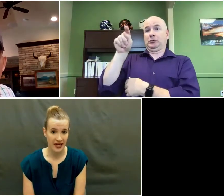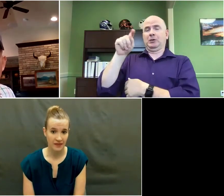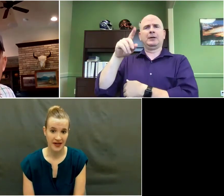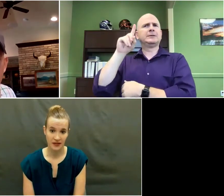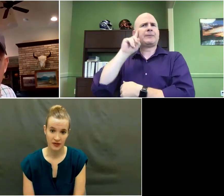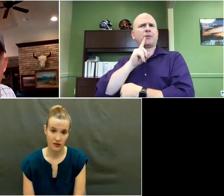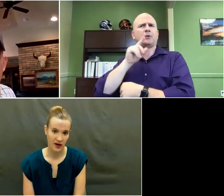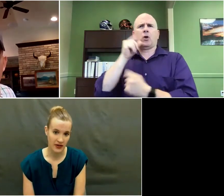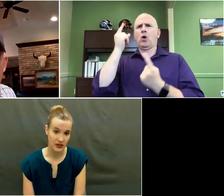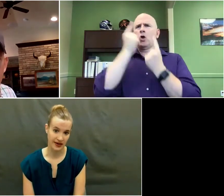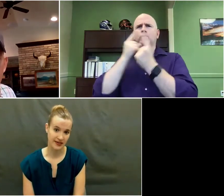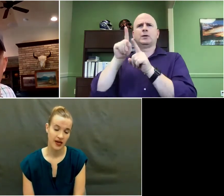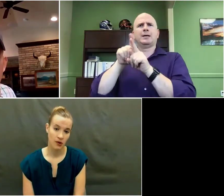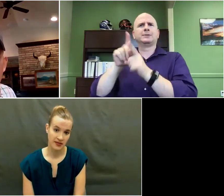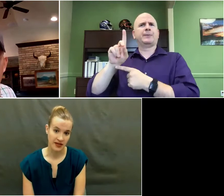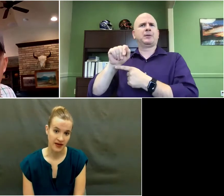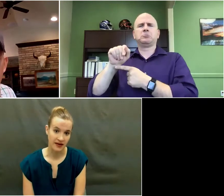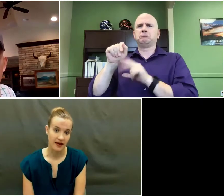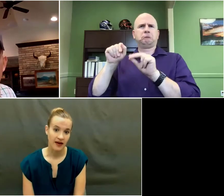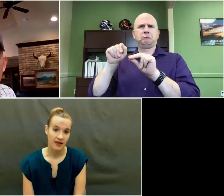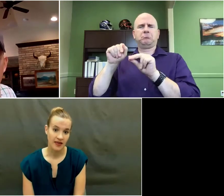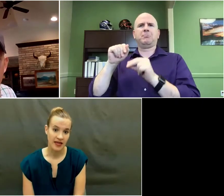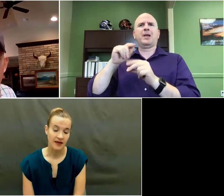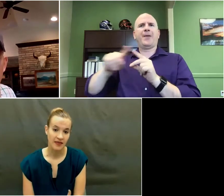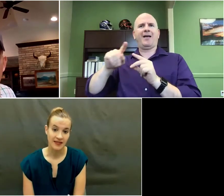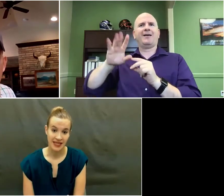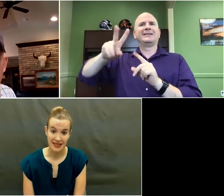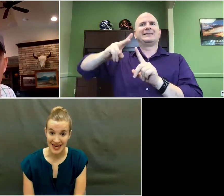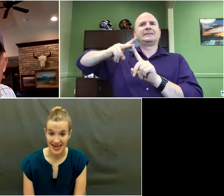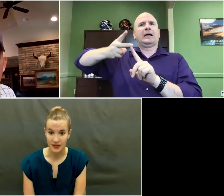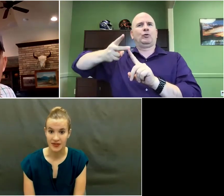committee to ensure that all students are receiving the things that they needed to receive